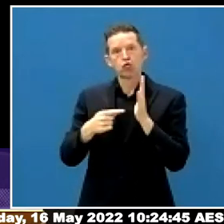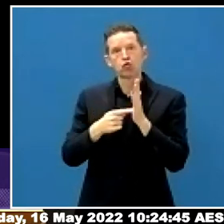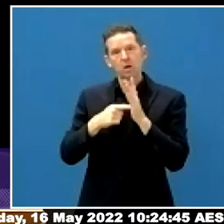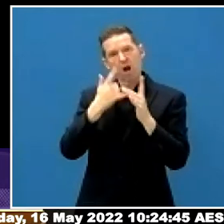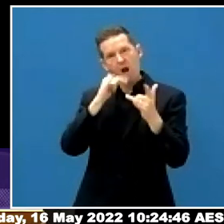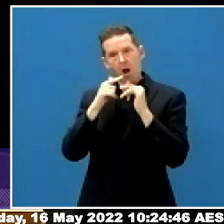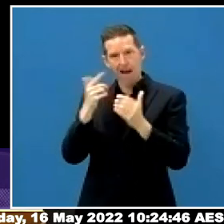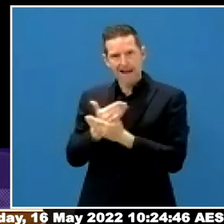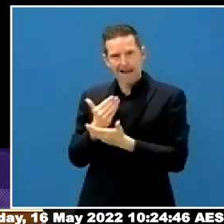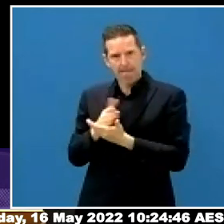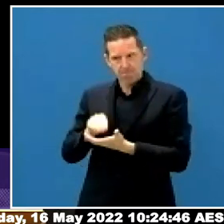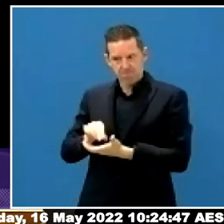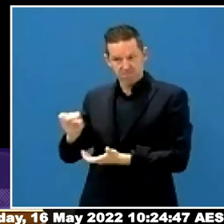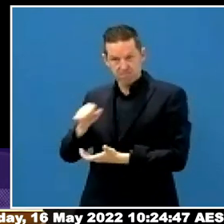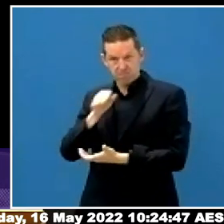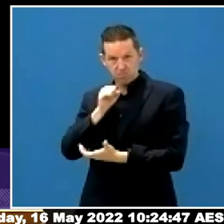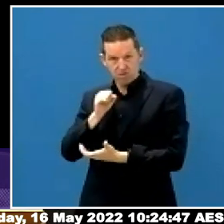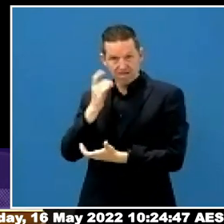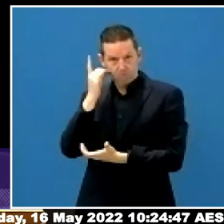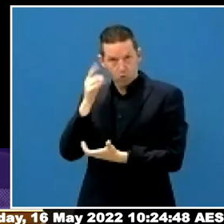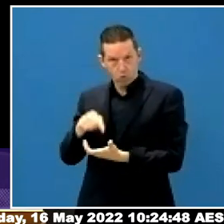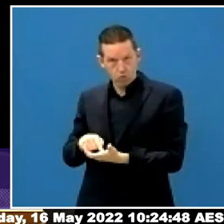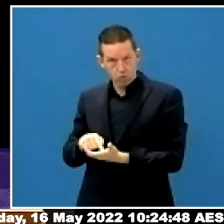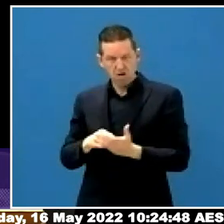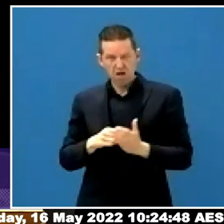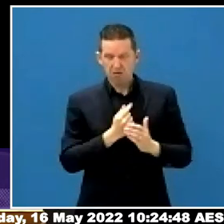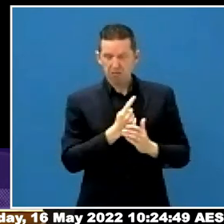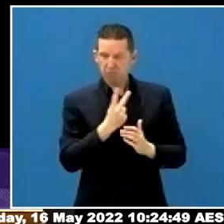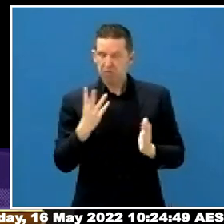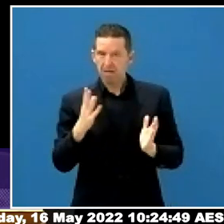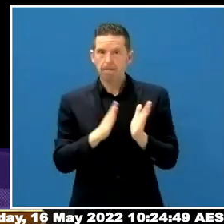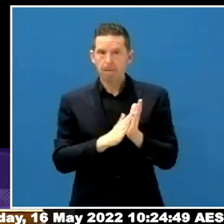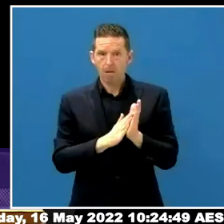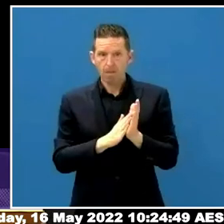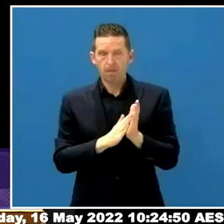Those videos were recorded over several months in the second half of 2019.